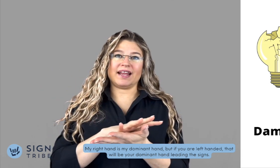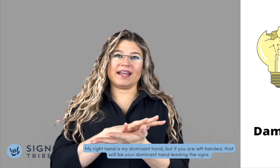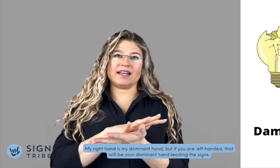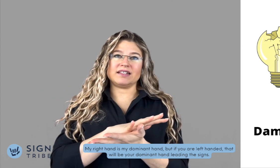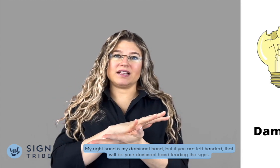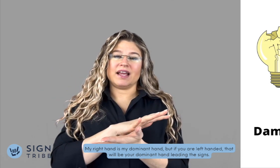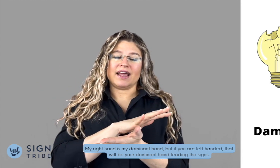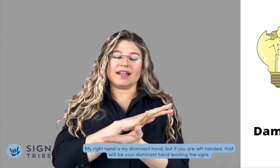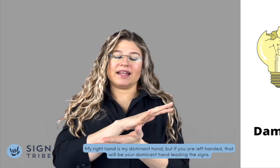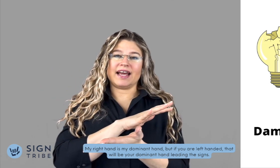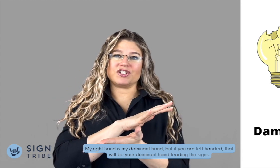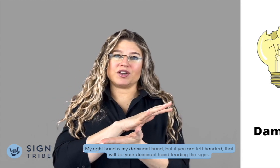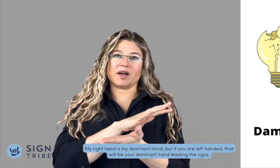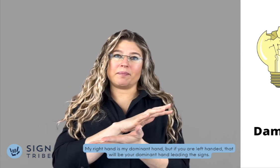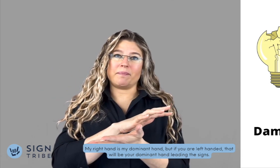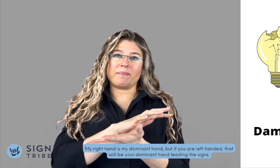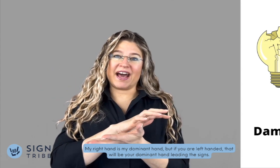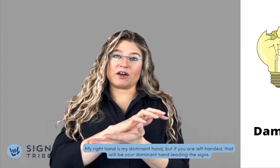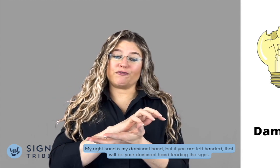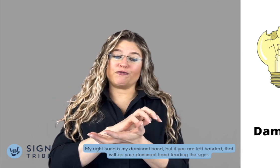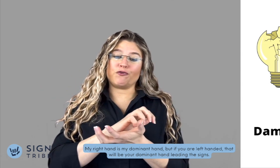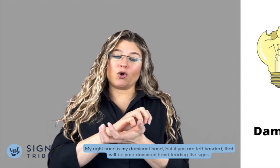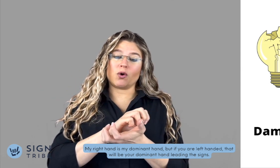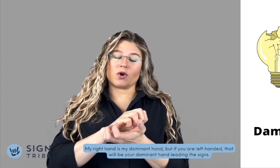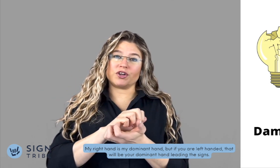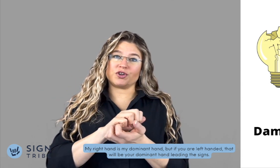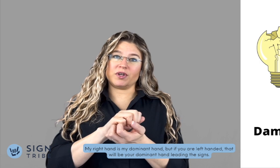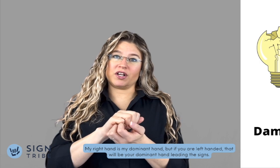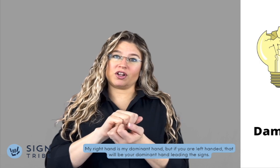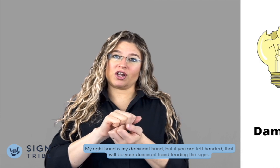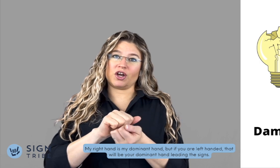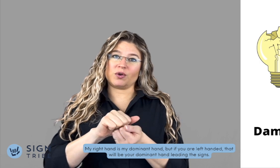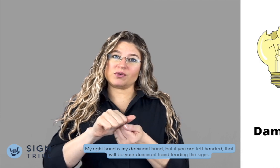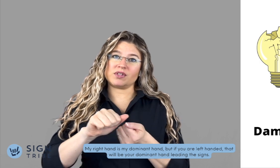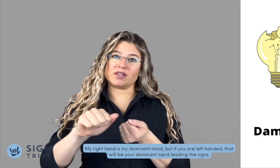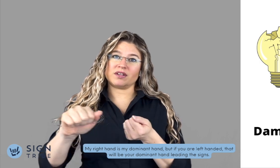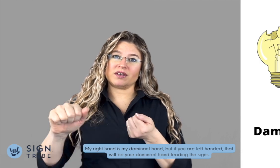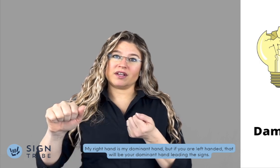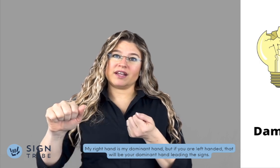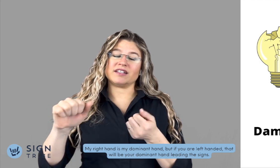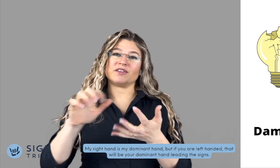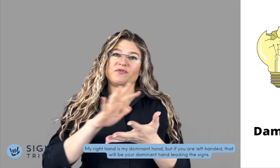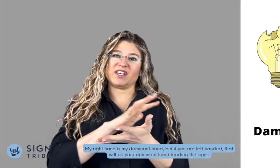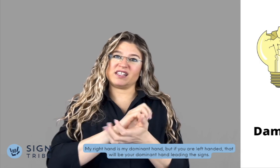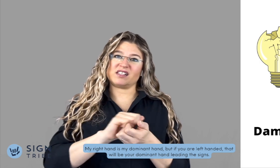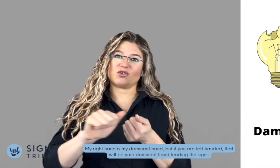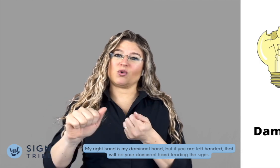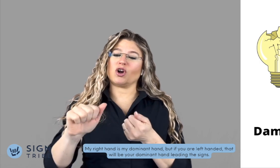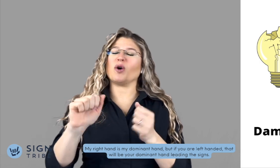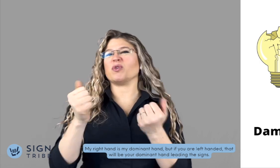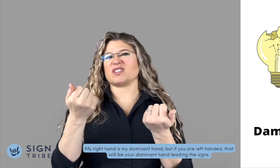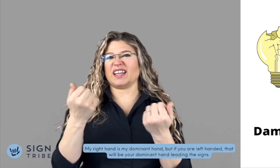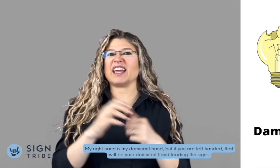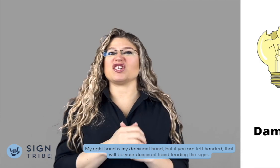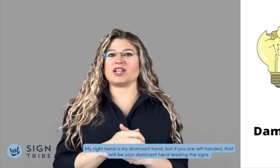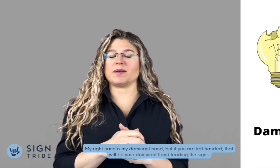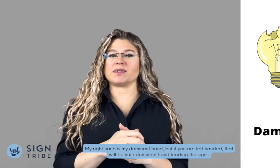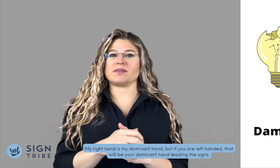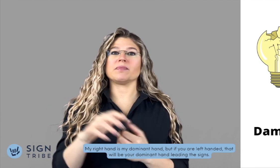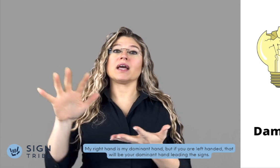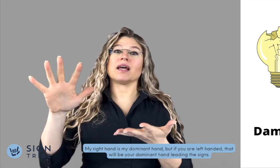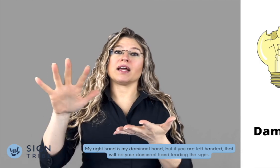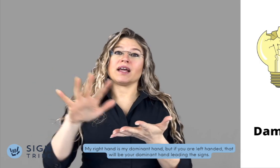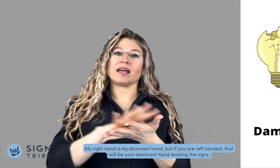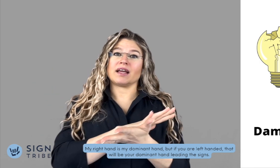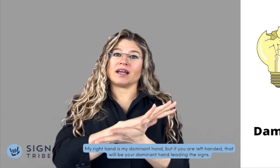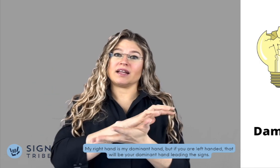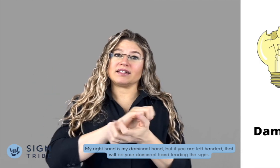hand and then as you come back forward you're going to close into fist or almost like a shapes.